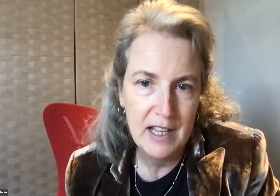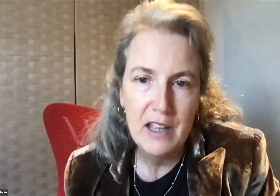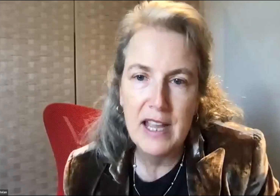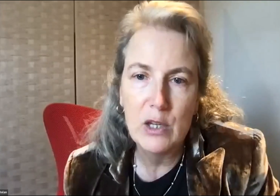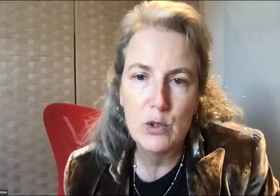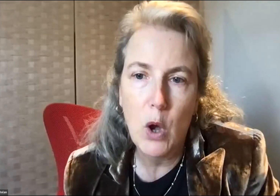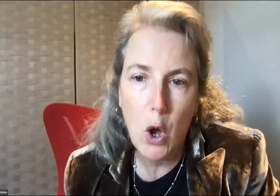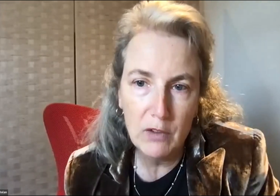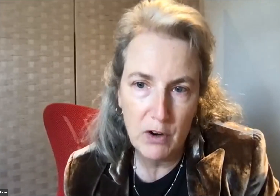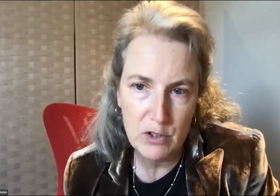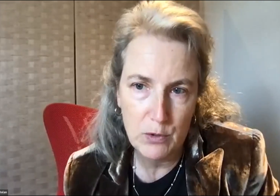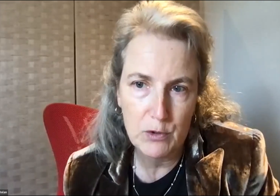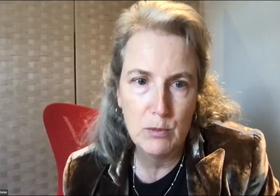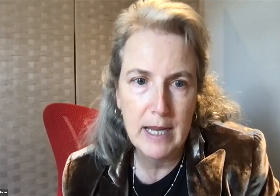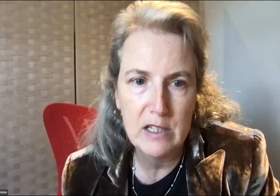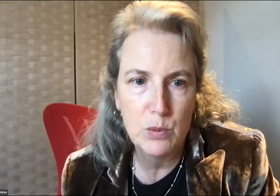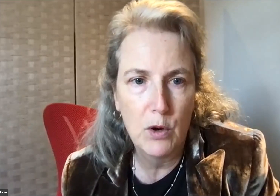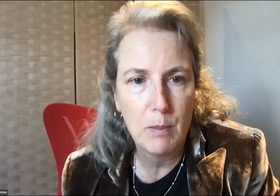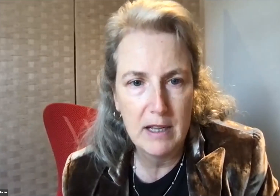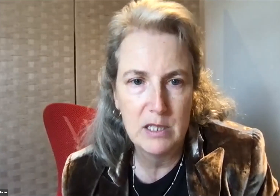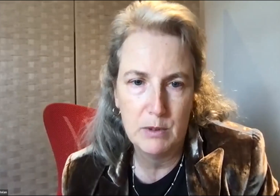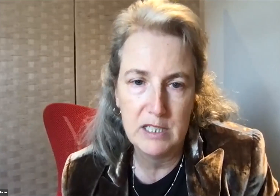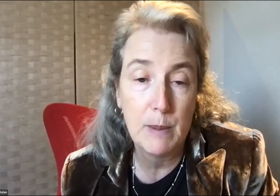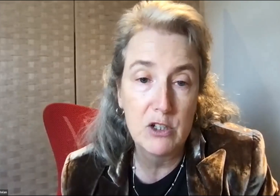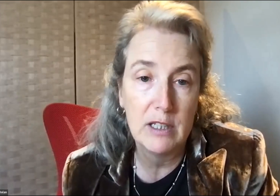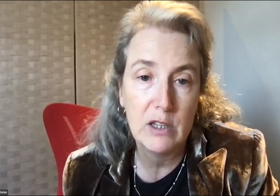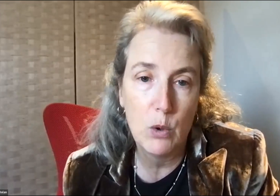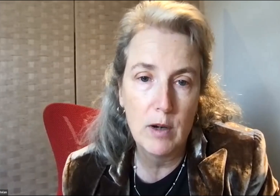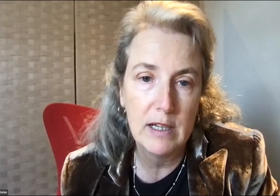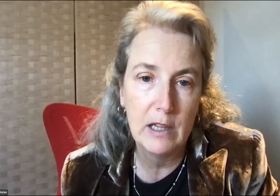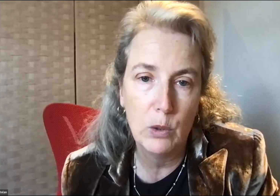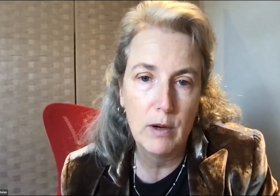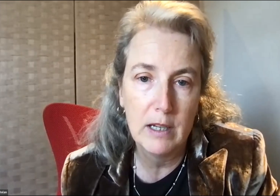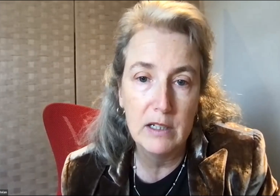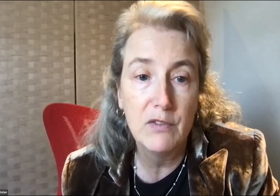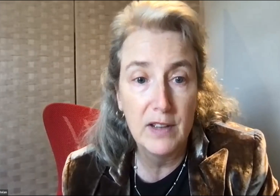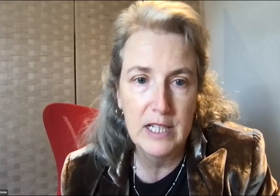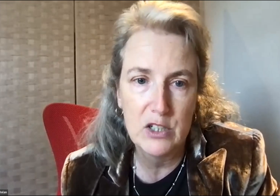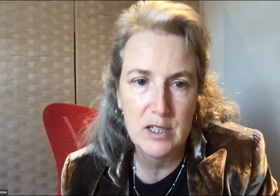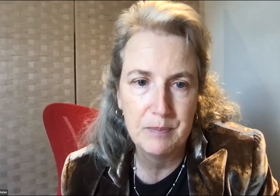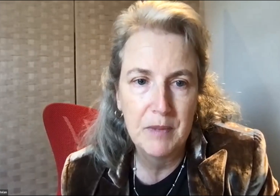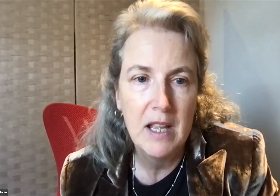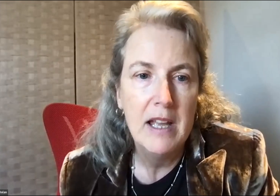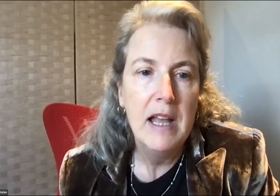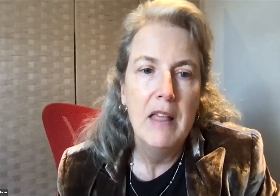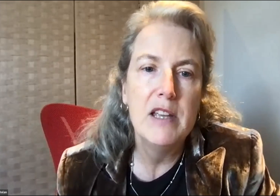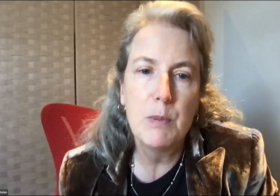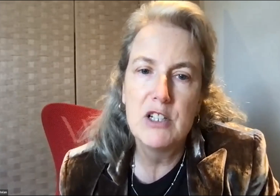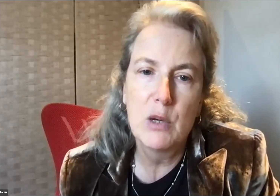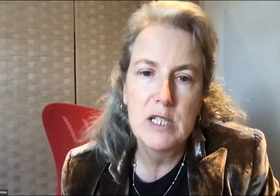Thank you to all of our donors who make this work possible, especially the Gordon and Laura Gunned Foundation.